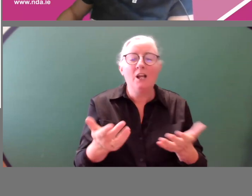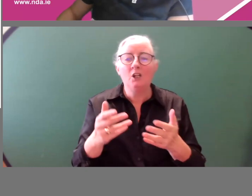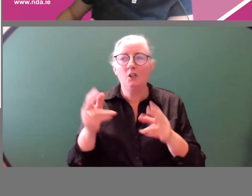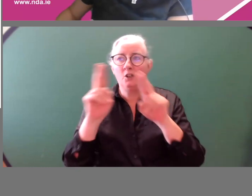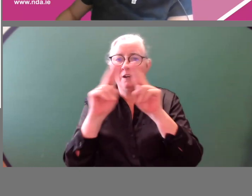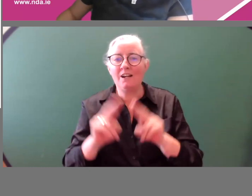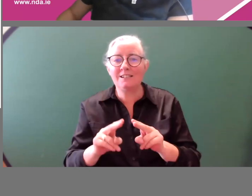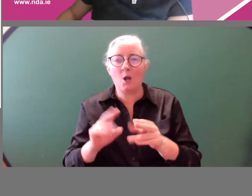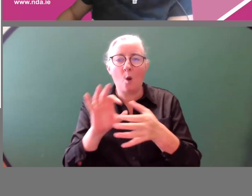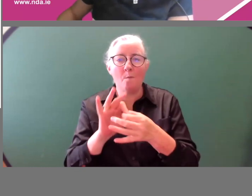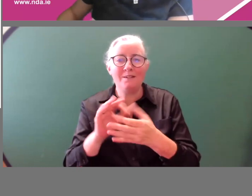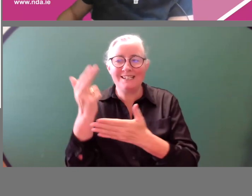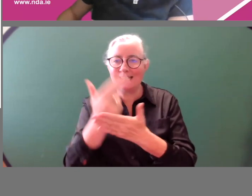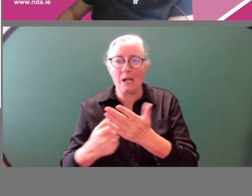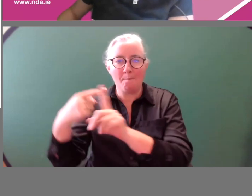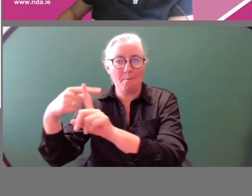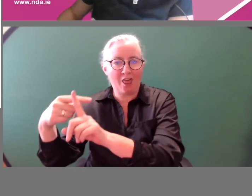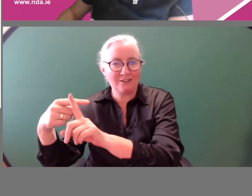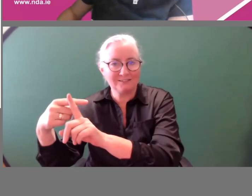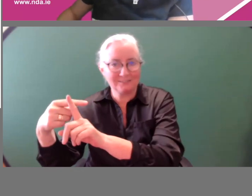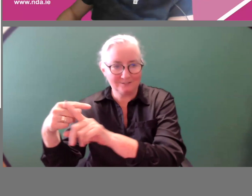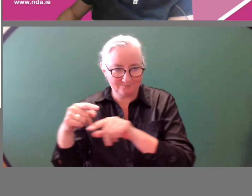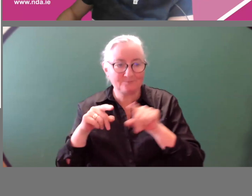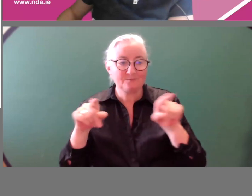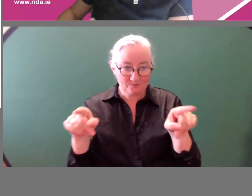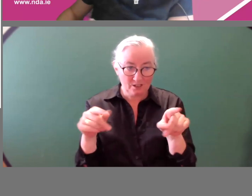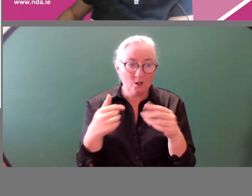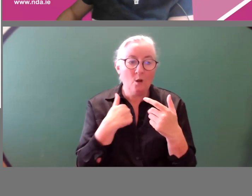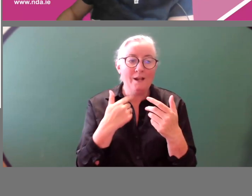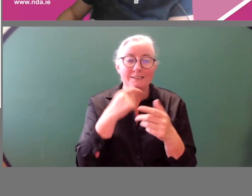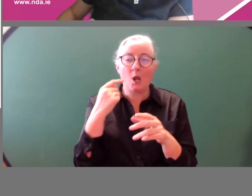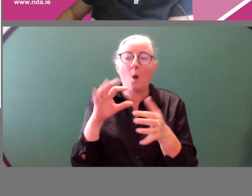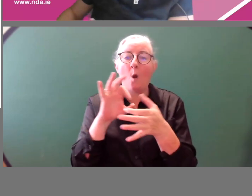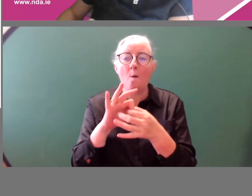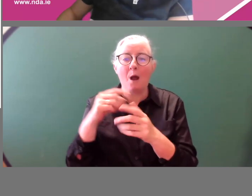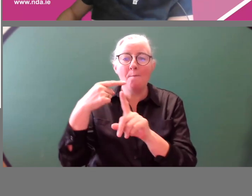and for wheelchair liveable homes we recommend Universal Design home plus guidelines should be